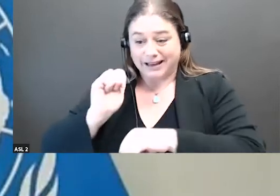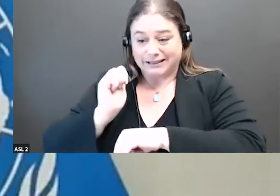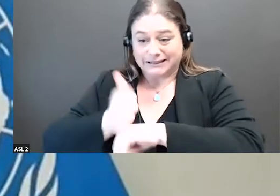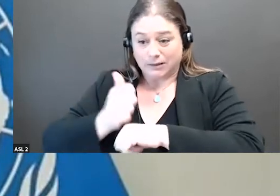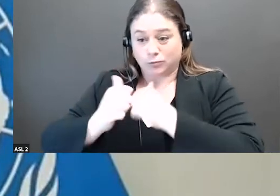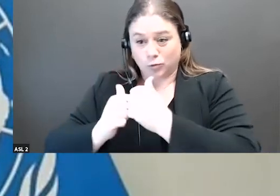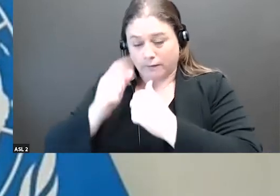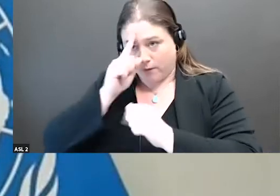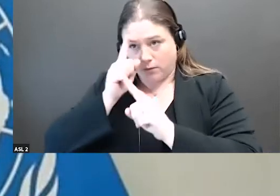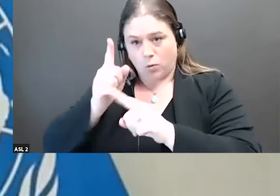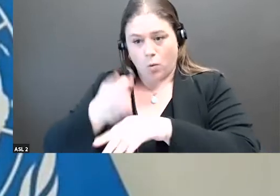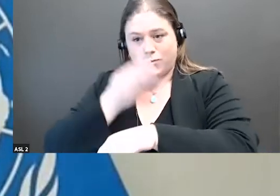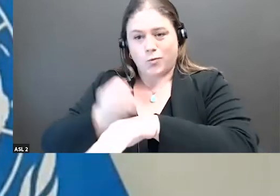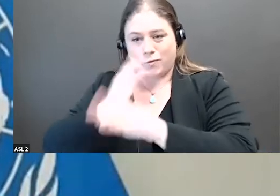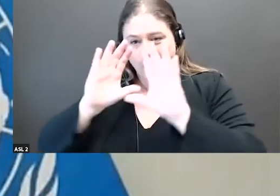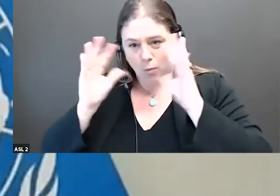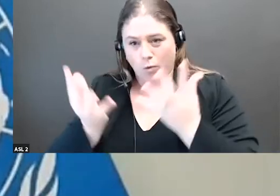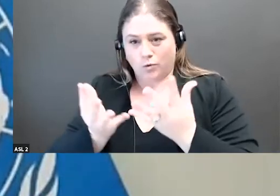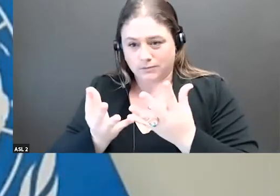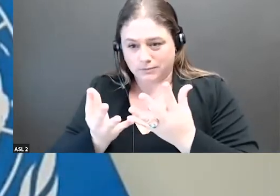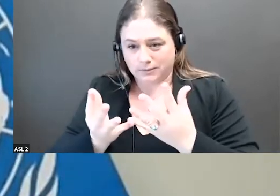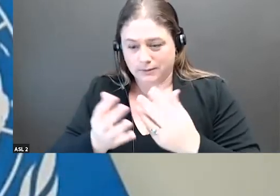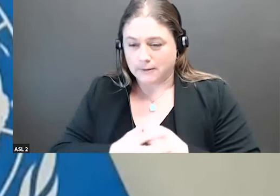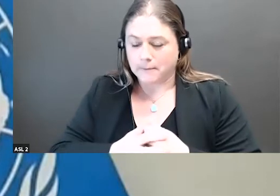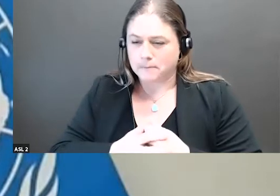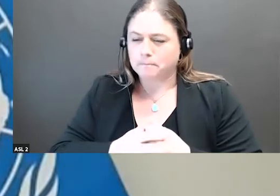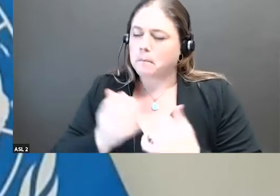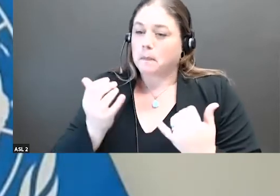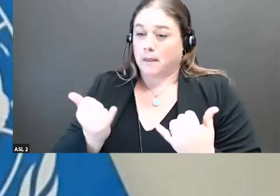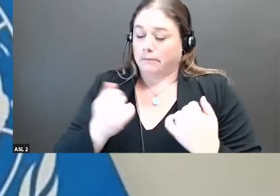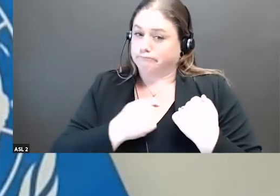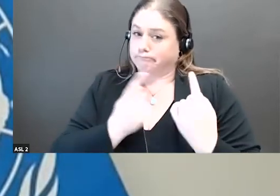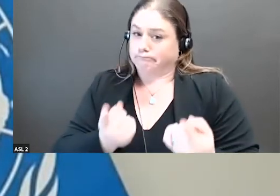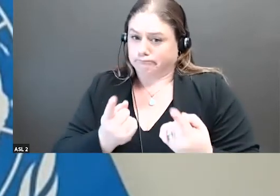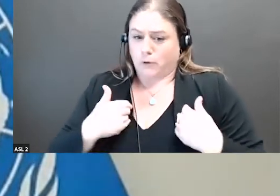Now, we all know there's been a tremendous evolution of thinking on human rights since that time with the addition